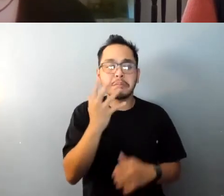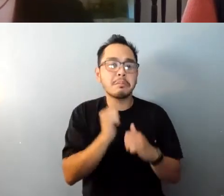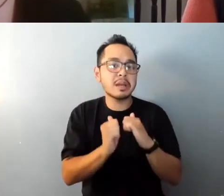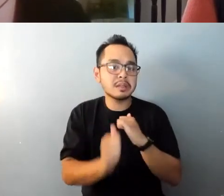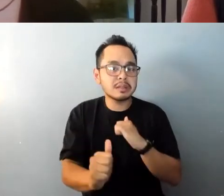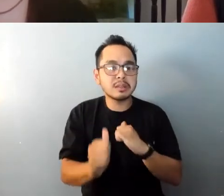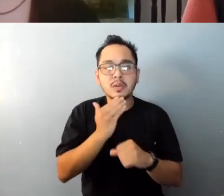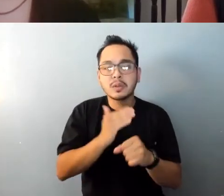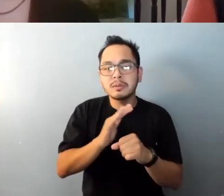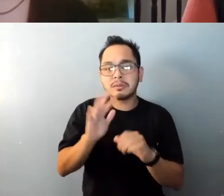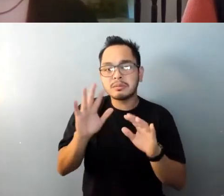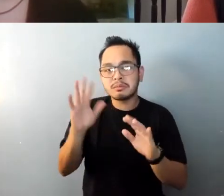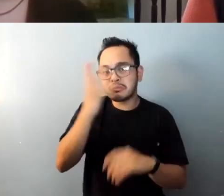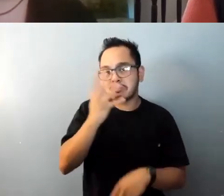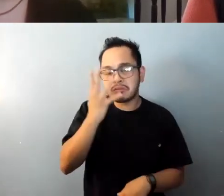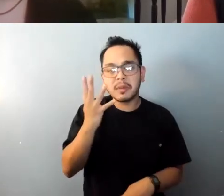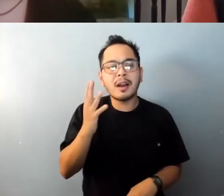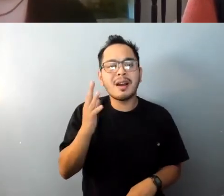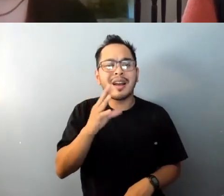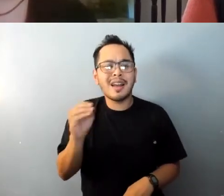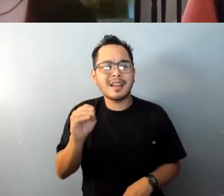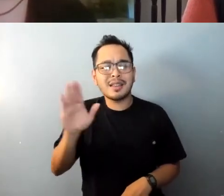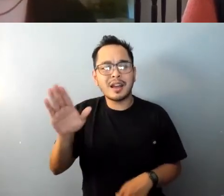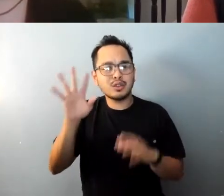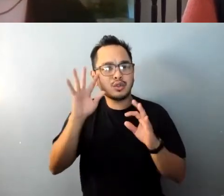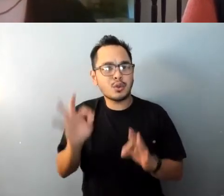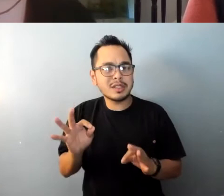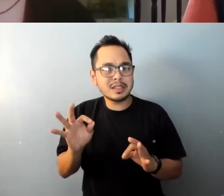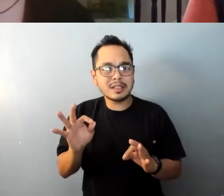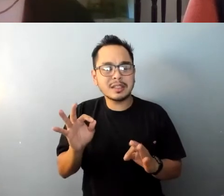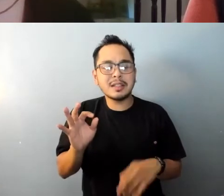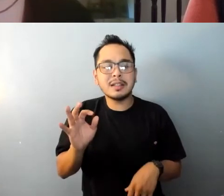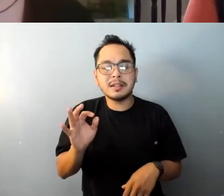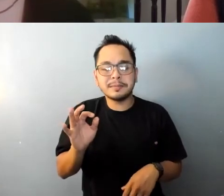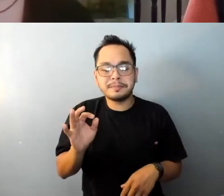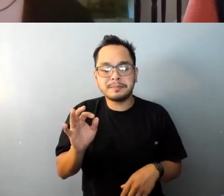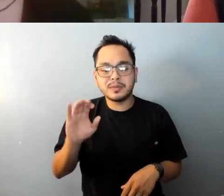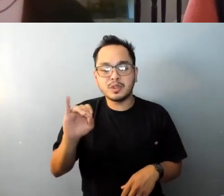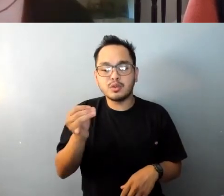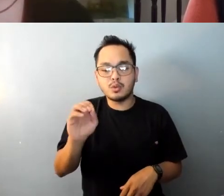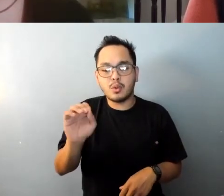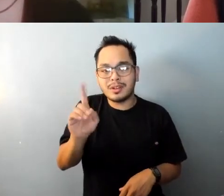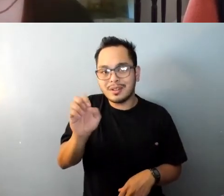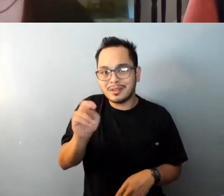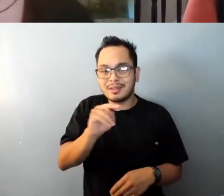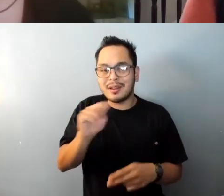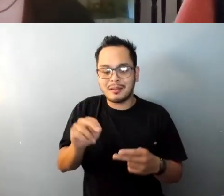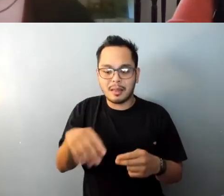And the choices that Jordan has made and the choices that Gatsby himself has made. Because